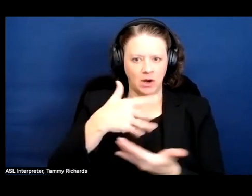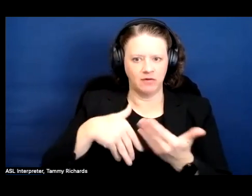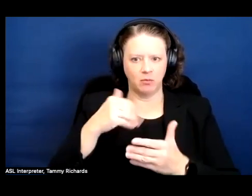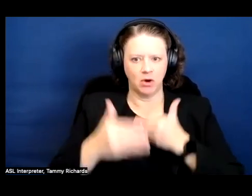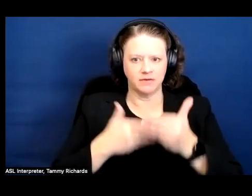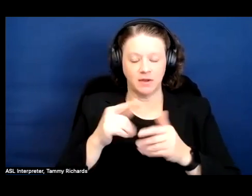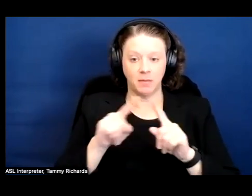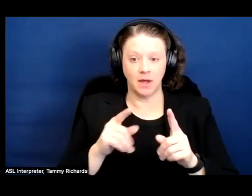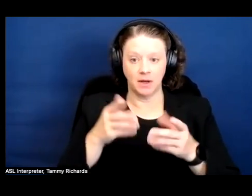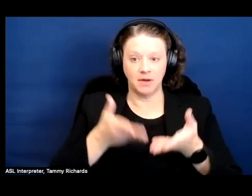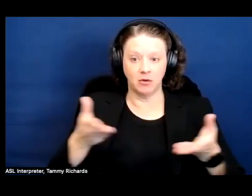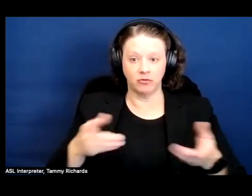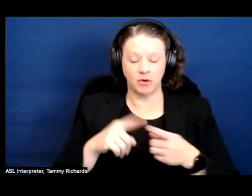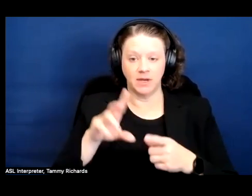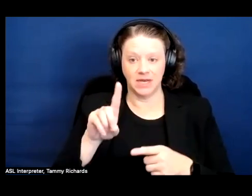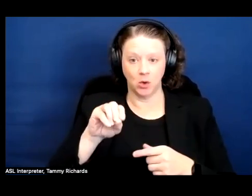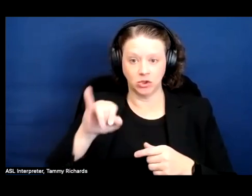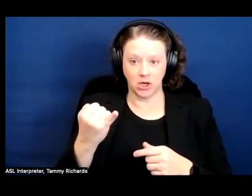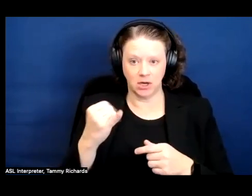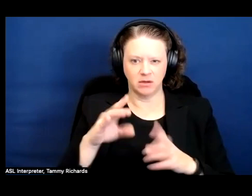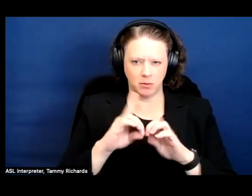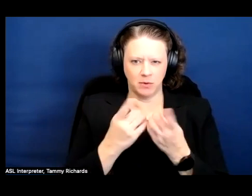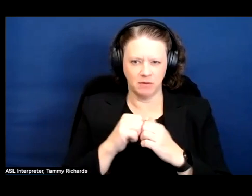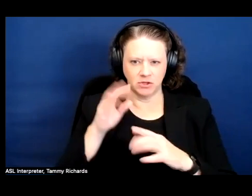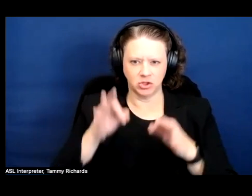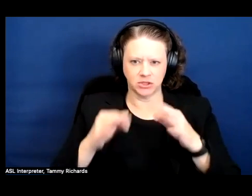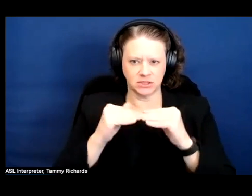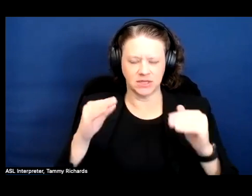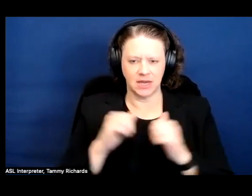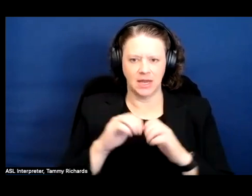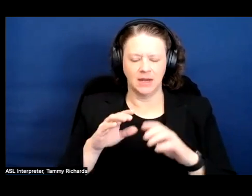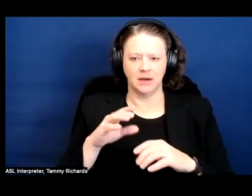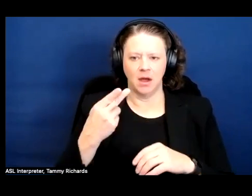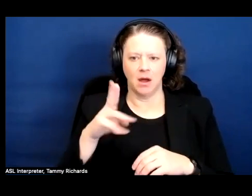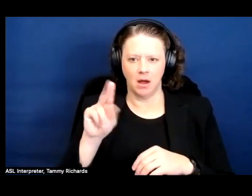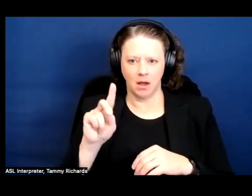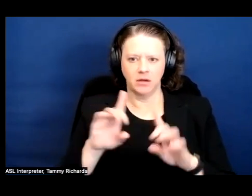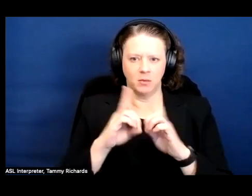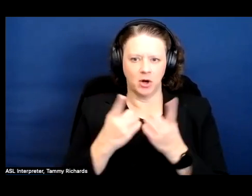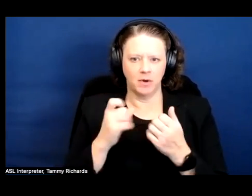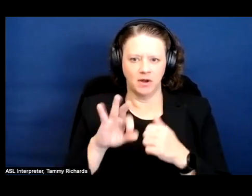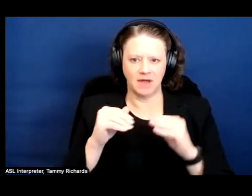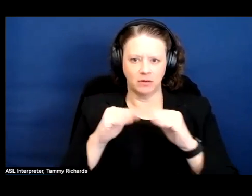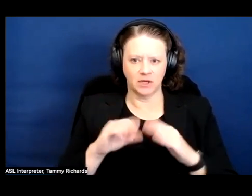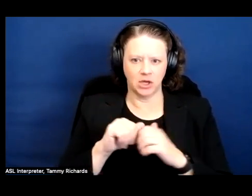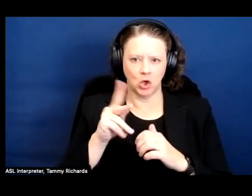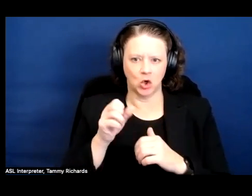according to city or county rules and vaccinated like any other animal, it is not for a landlord to track